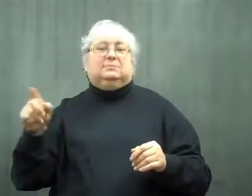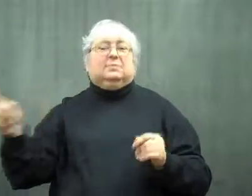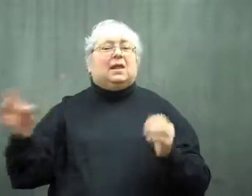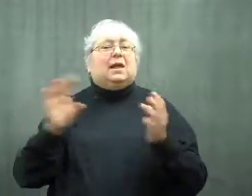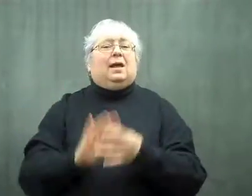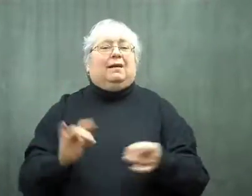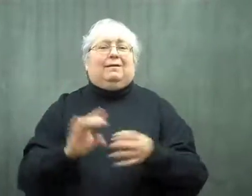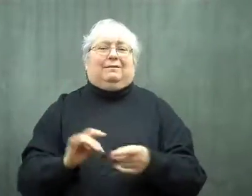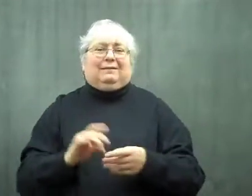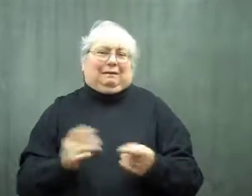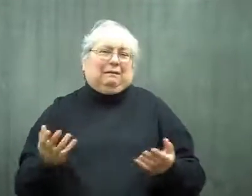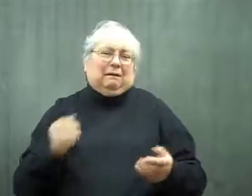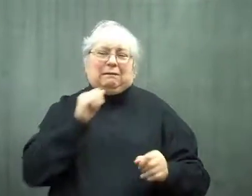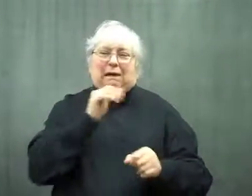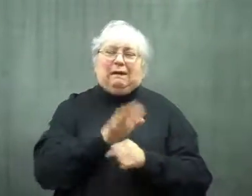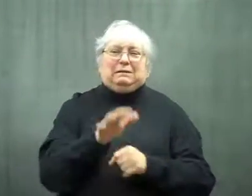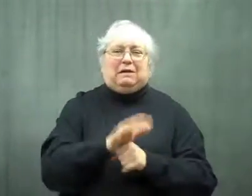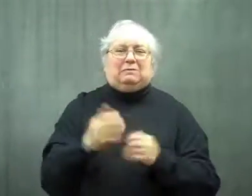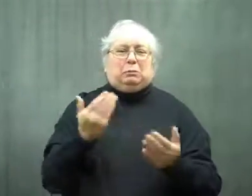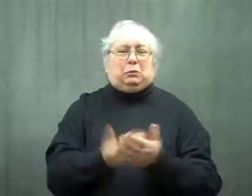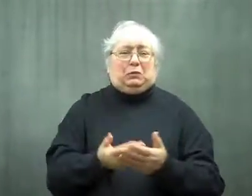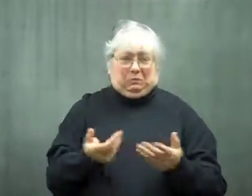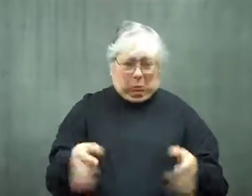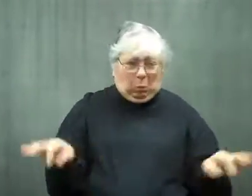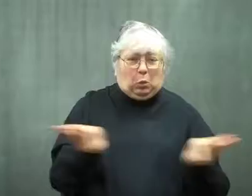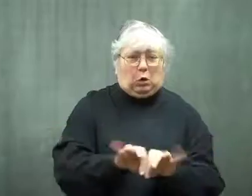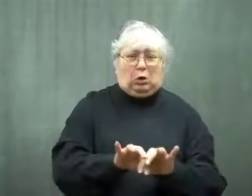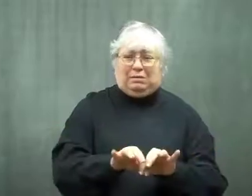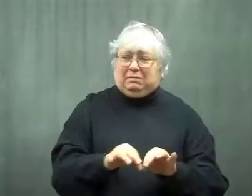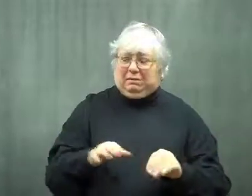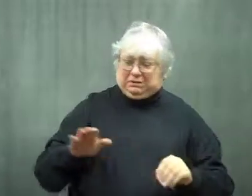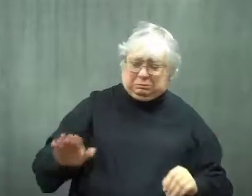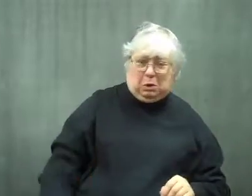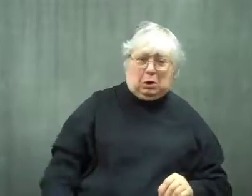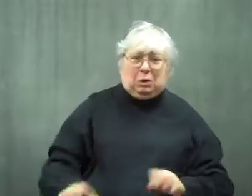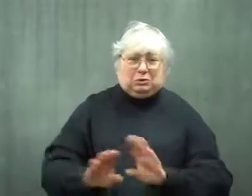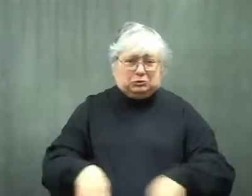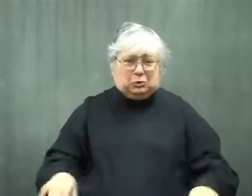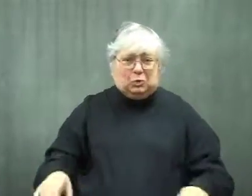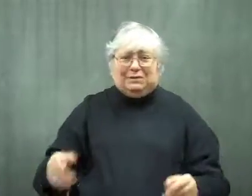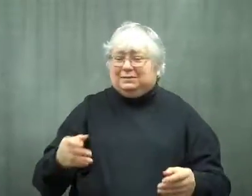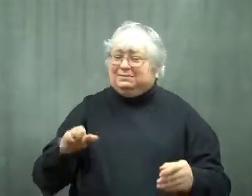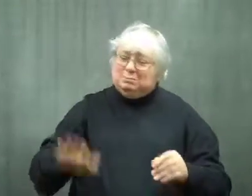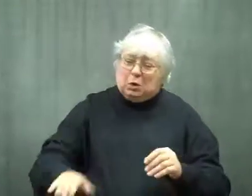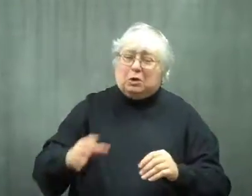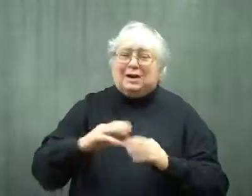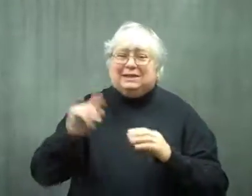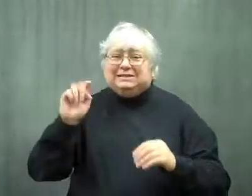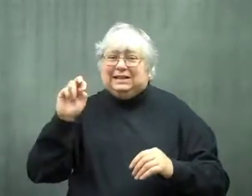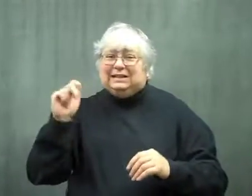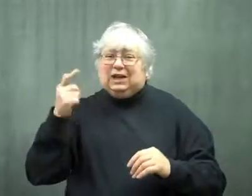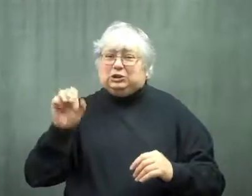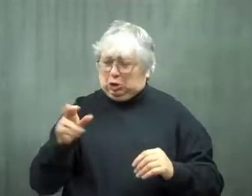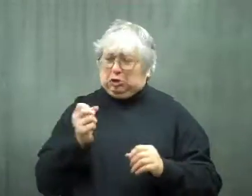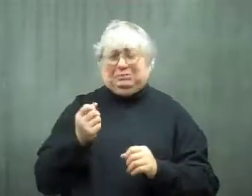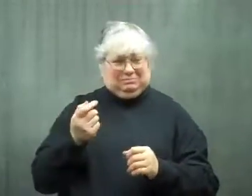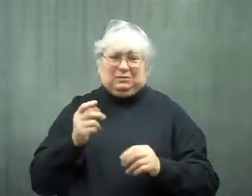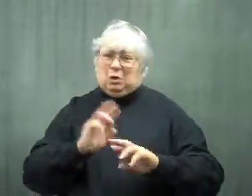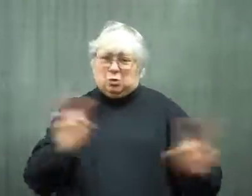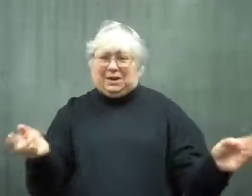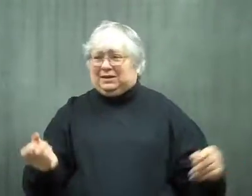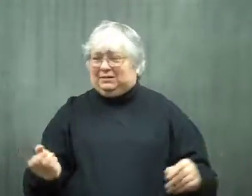That group said there wasn't enough evidence that it